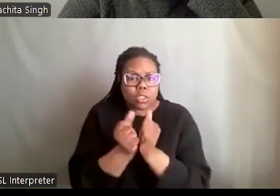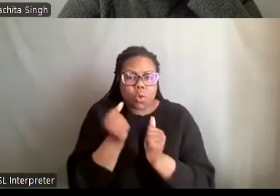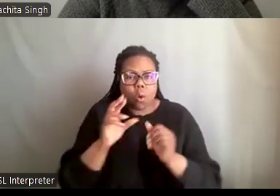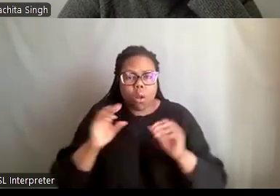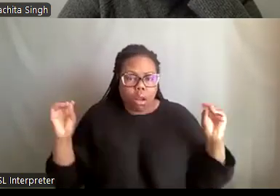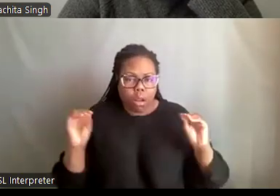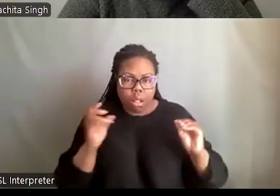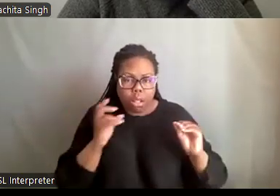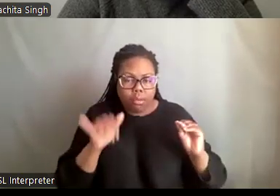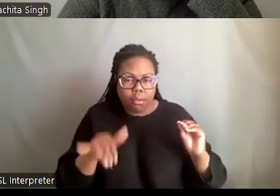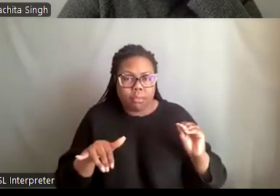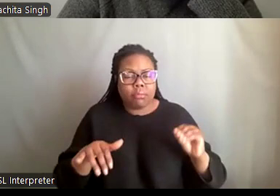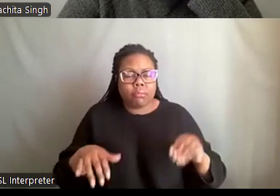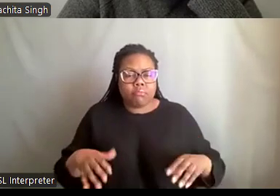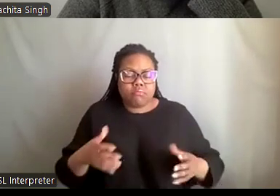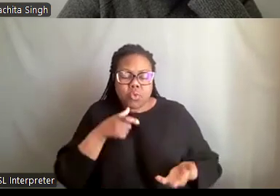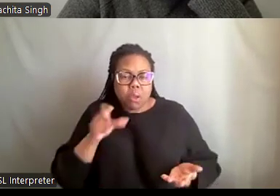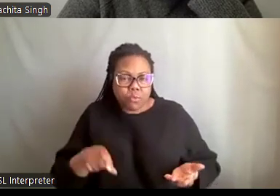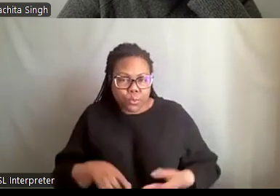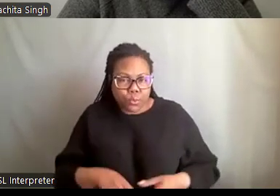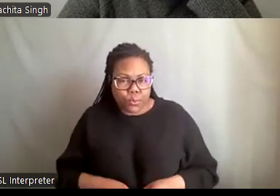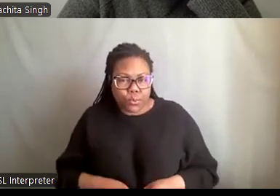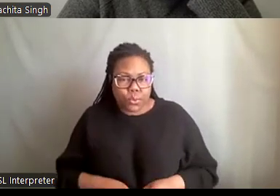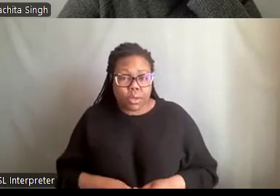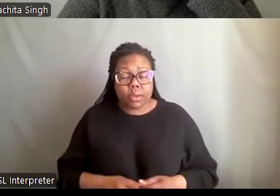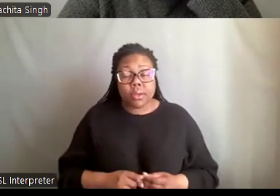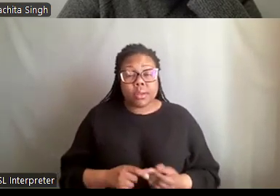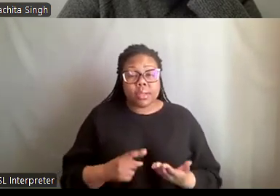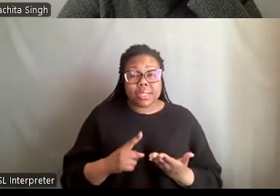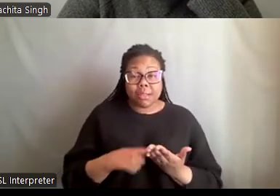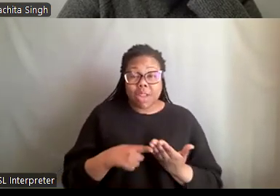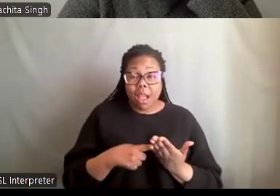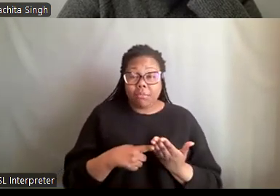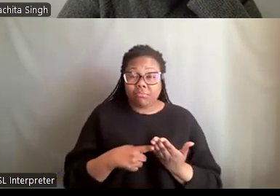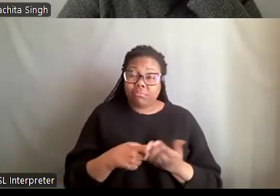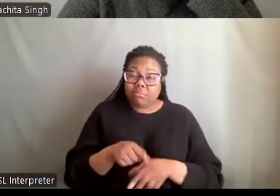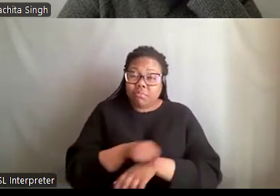don't have to be arrested or anything like that.